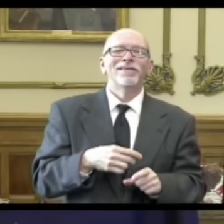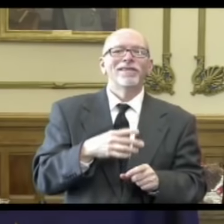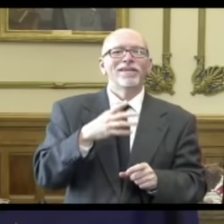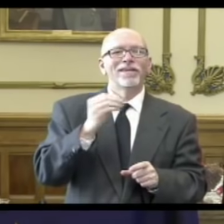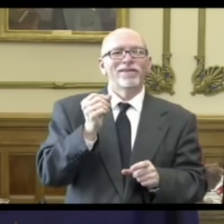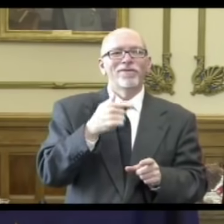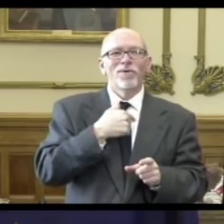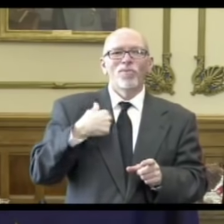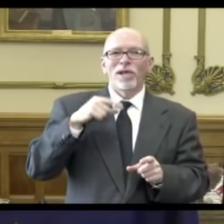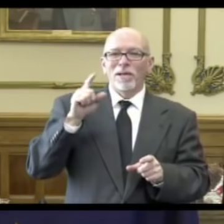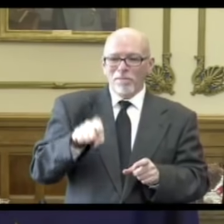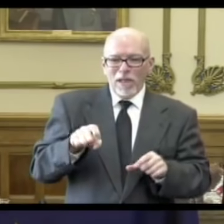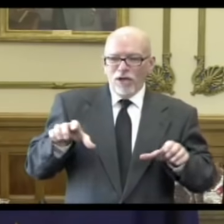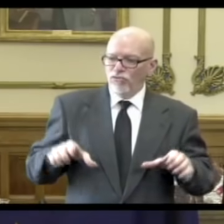WE'RE LOOKING FORWARD TO